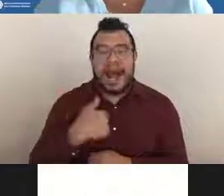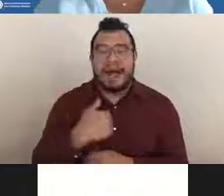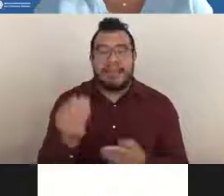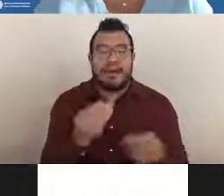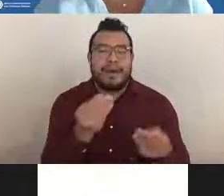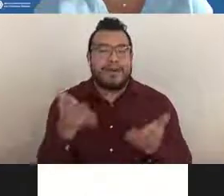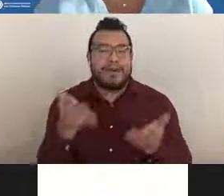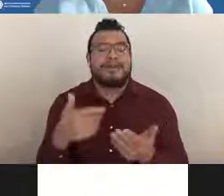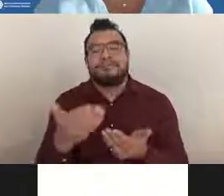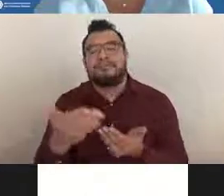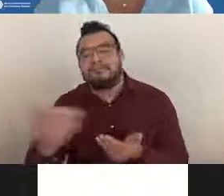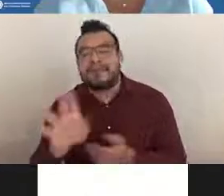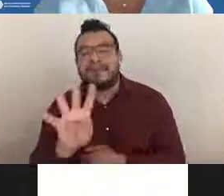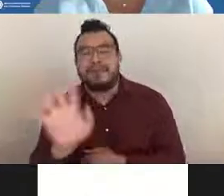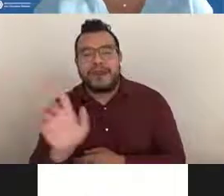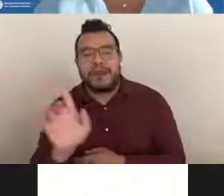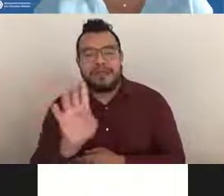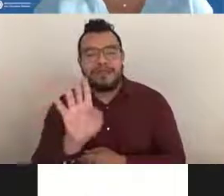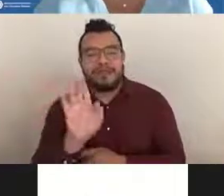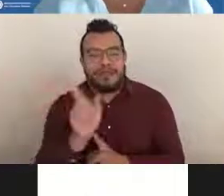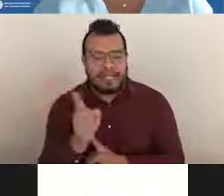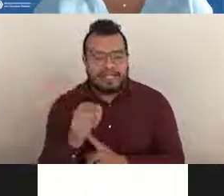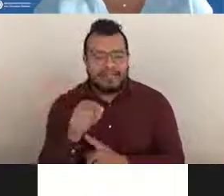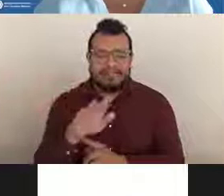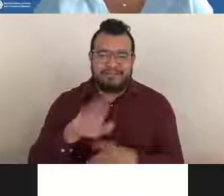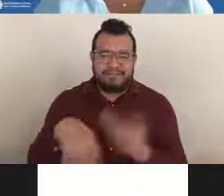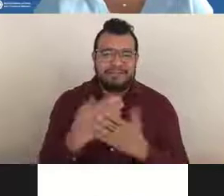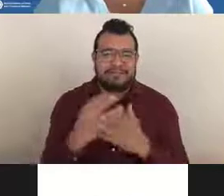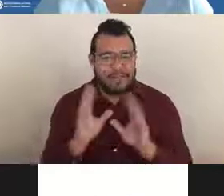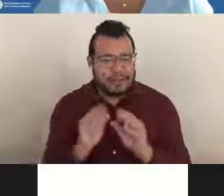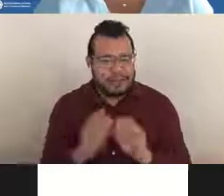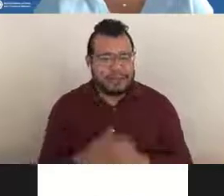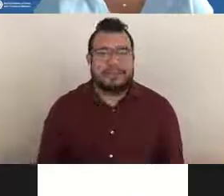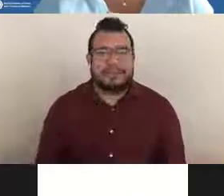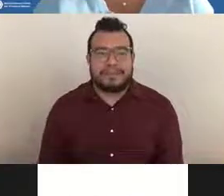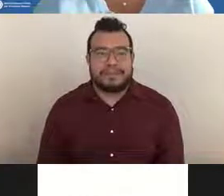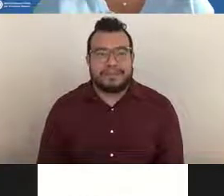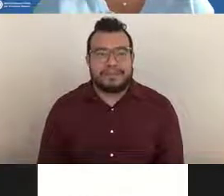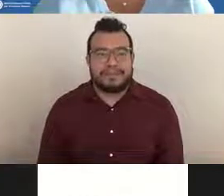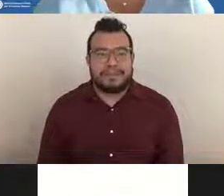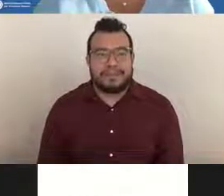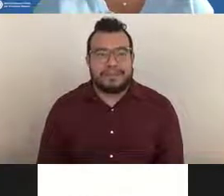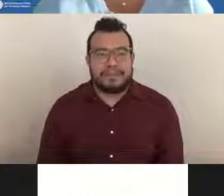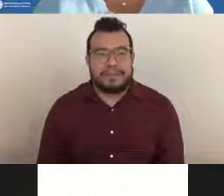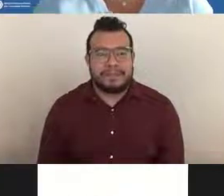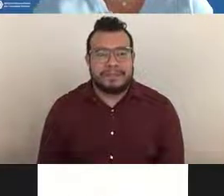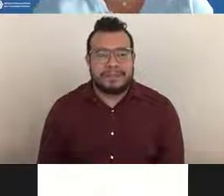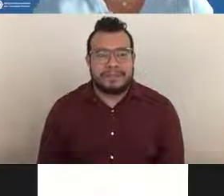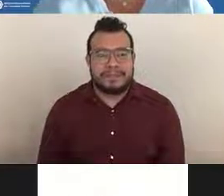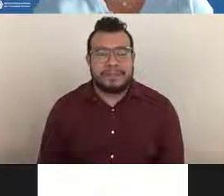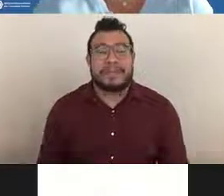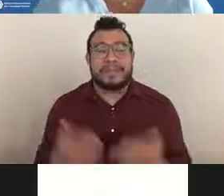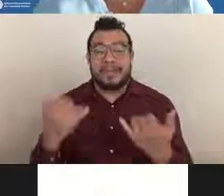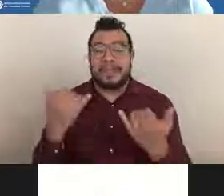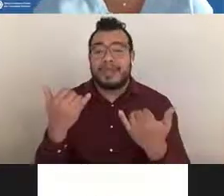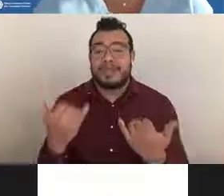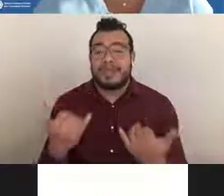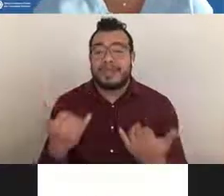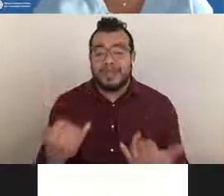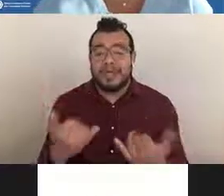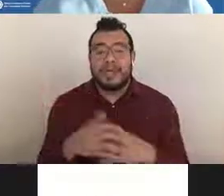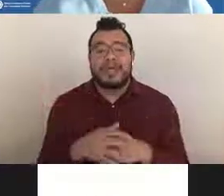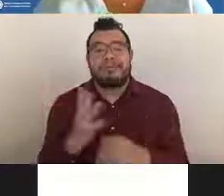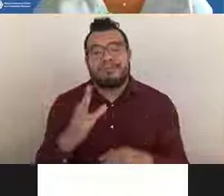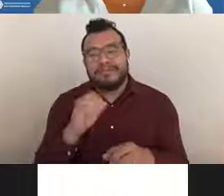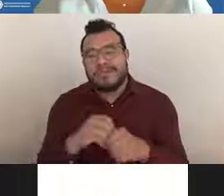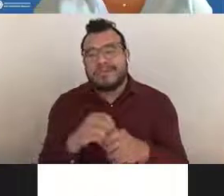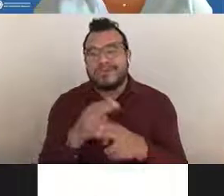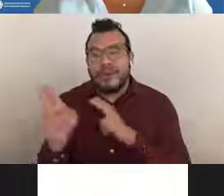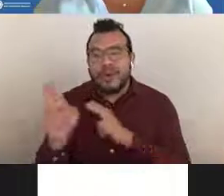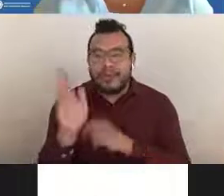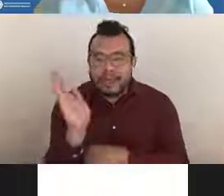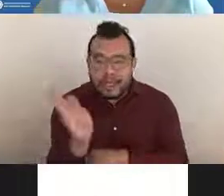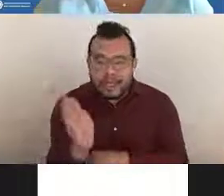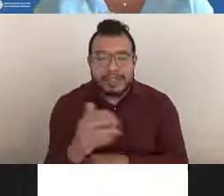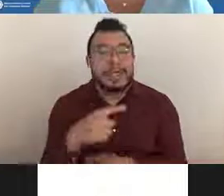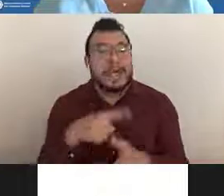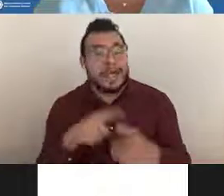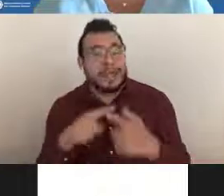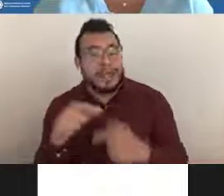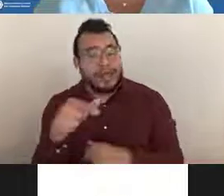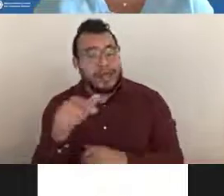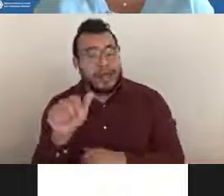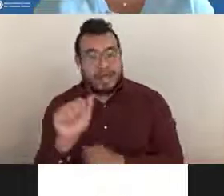April Harrison: Have you